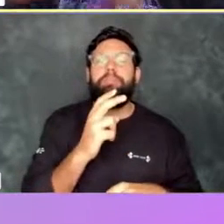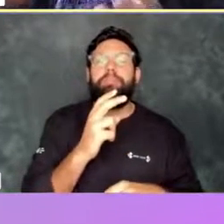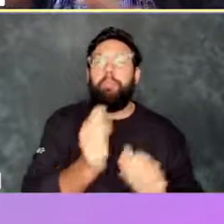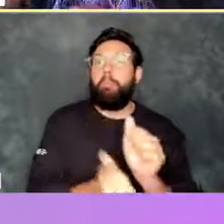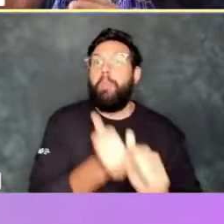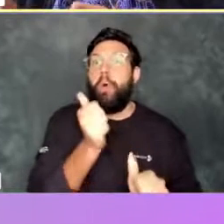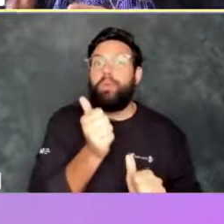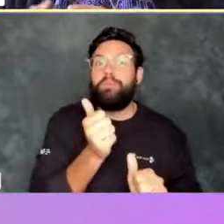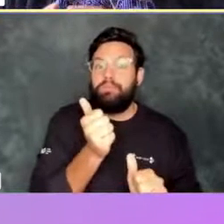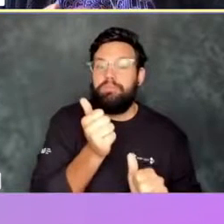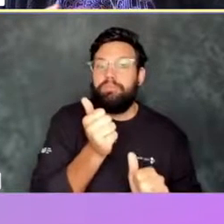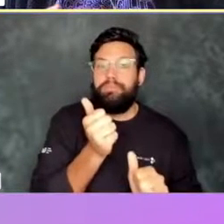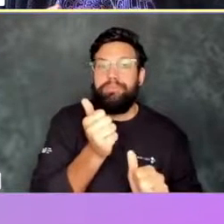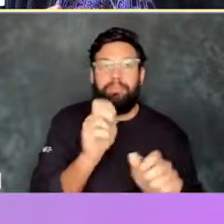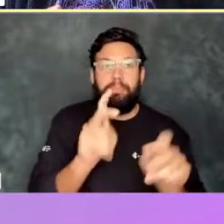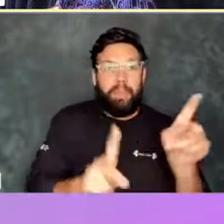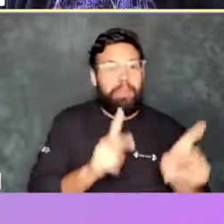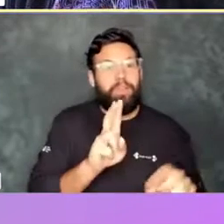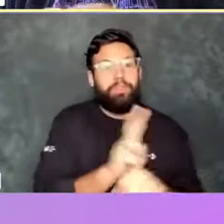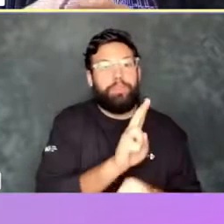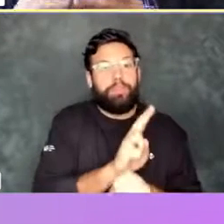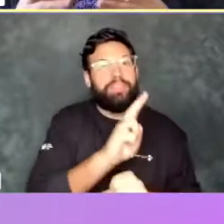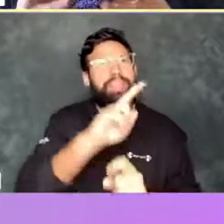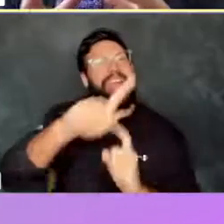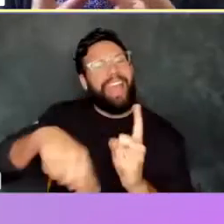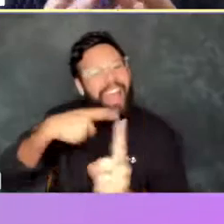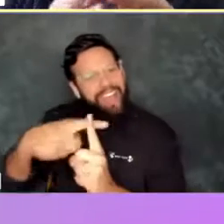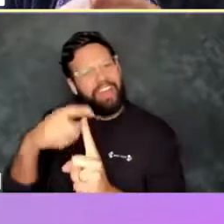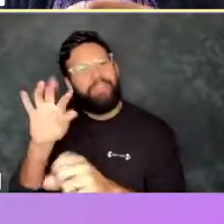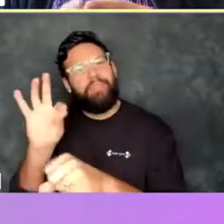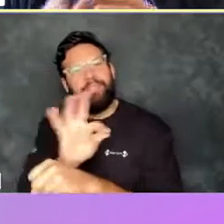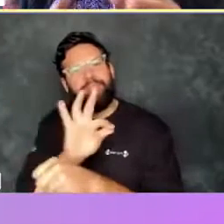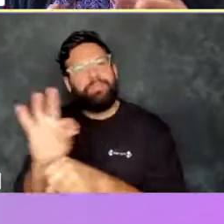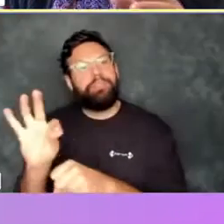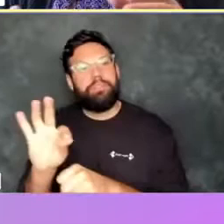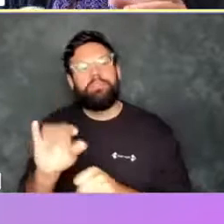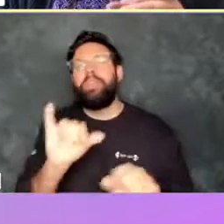stakes. And, I'm going to pause here and stress, this